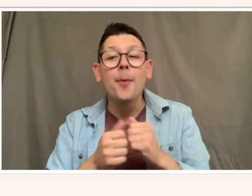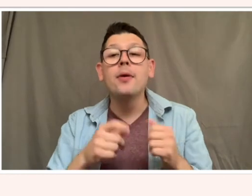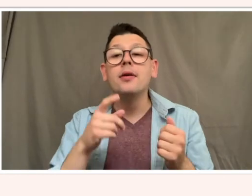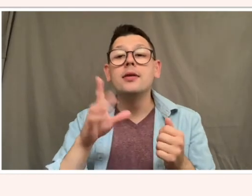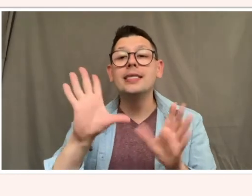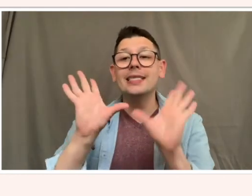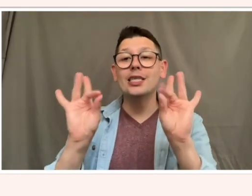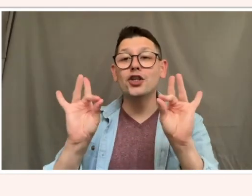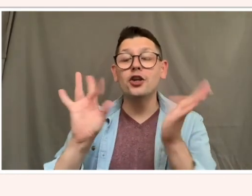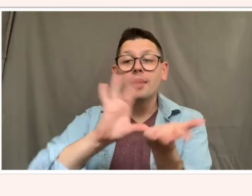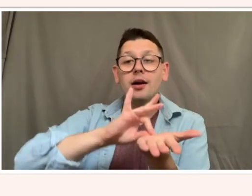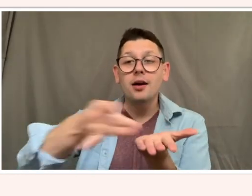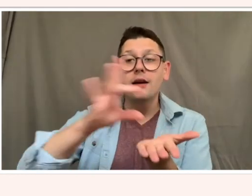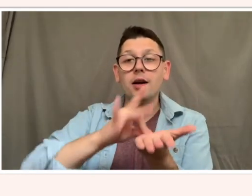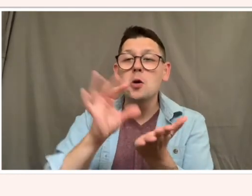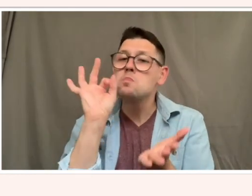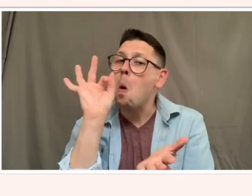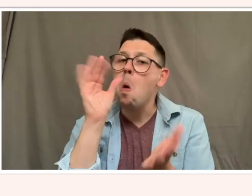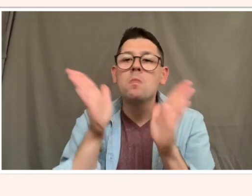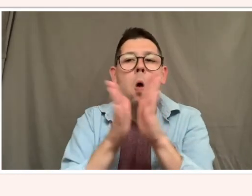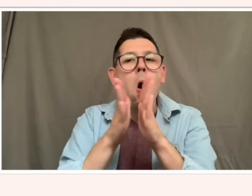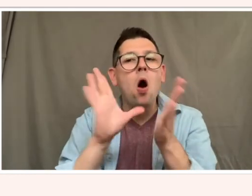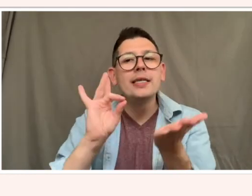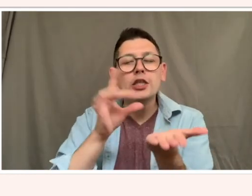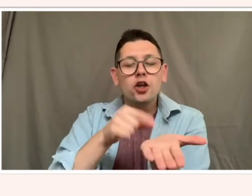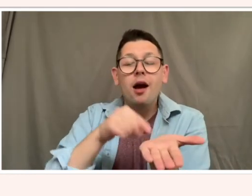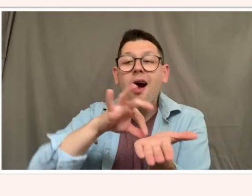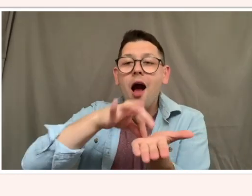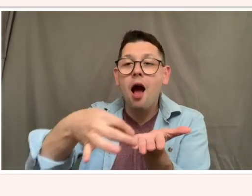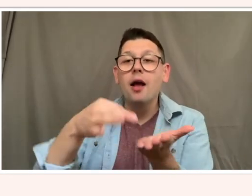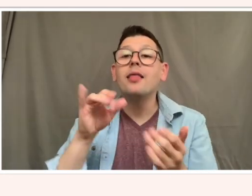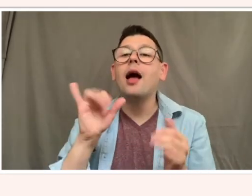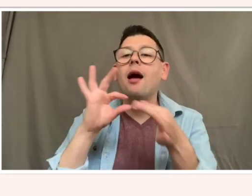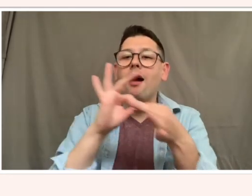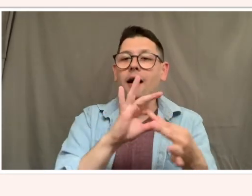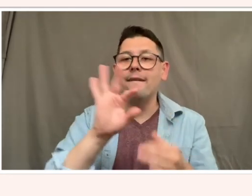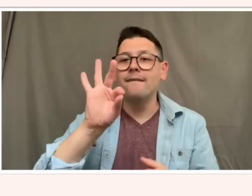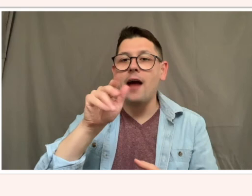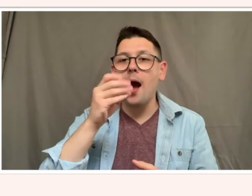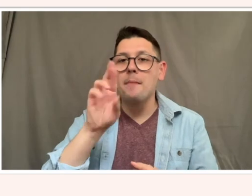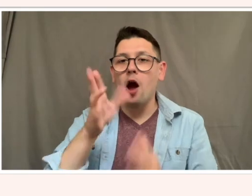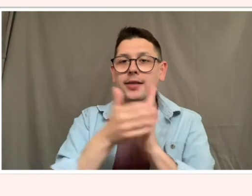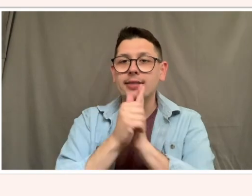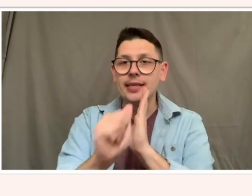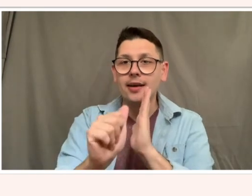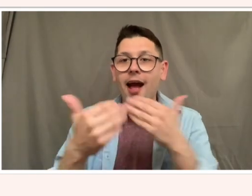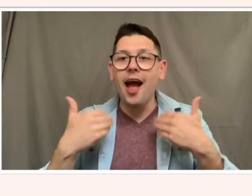they're supposed to do with their legs in order to get their PT in.